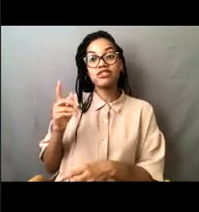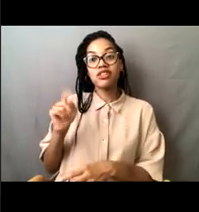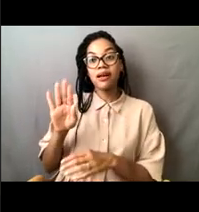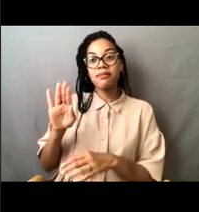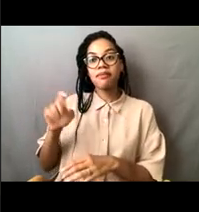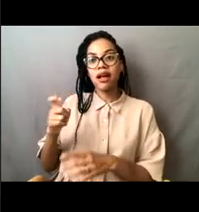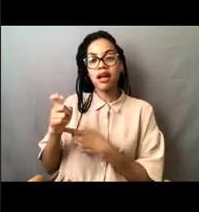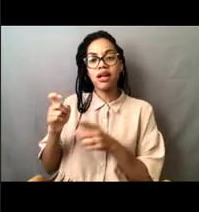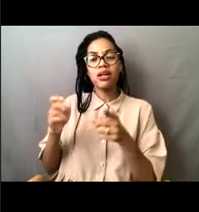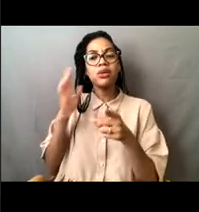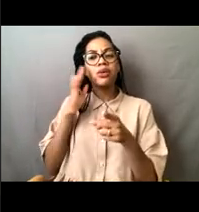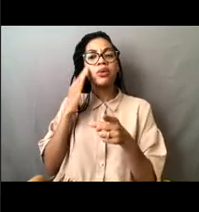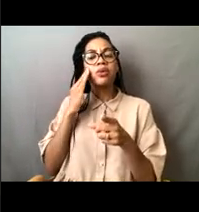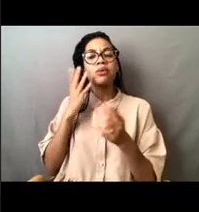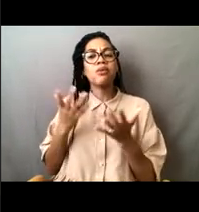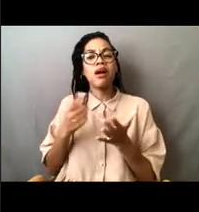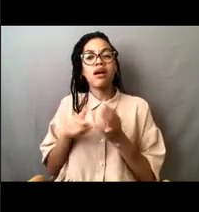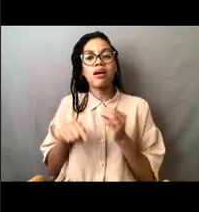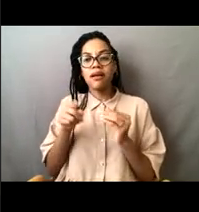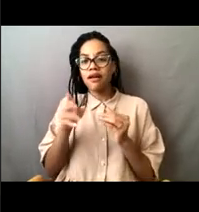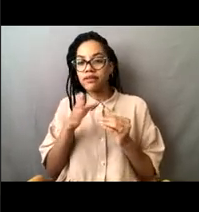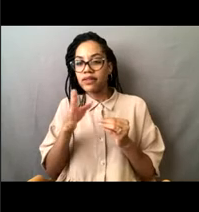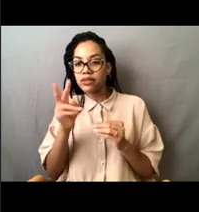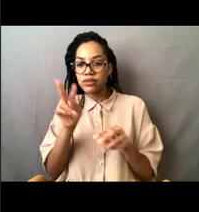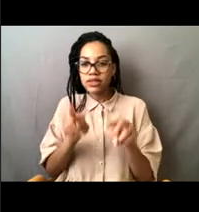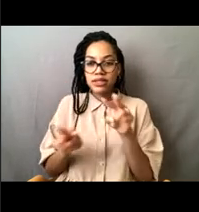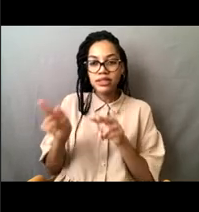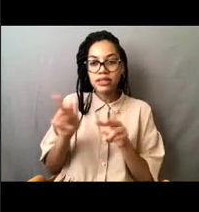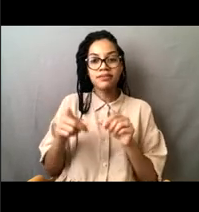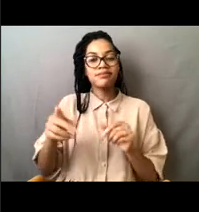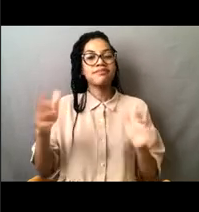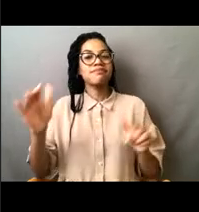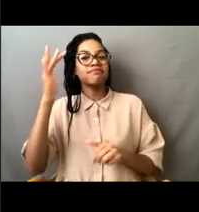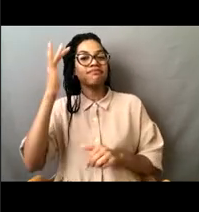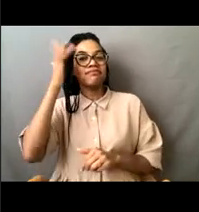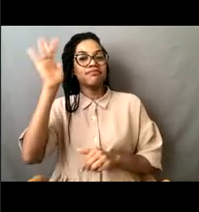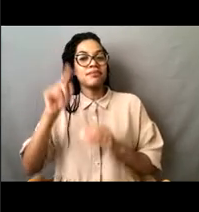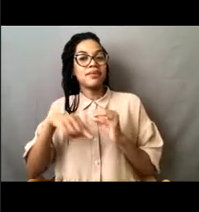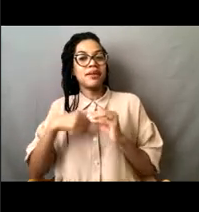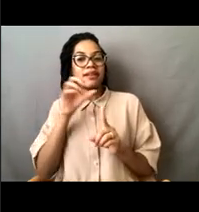What are characteristics that you can observe? I know you're all really good at making observations.